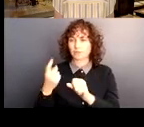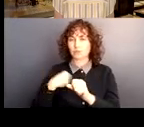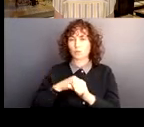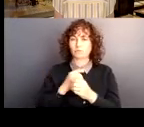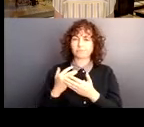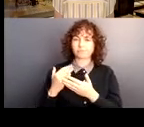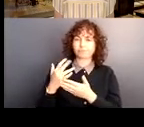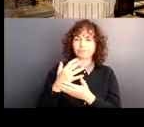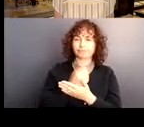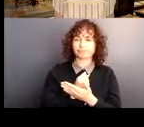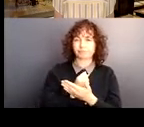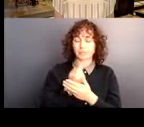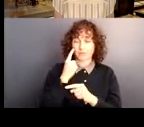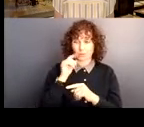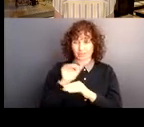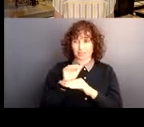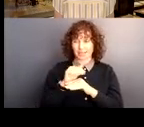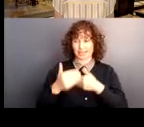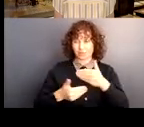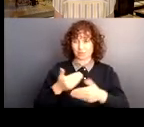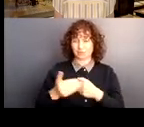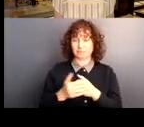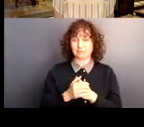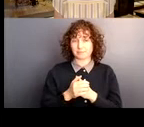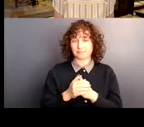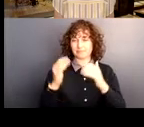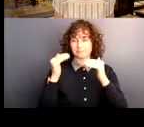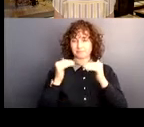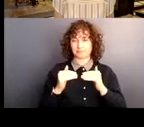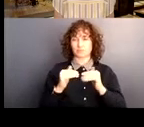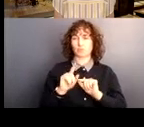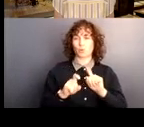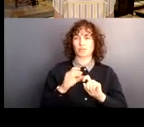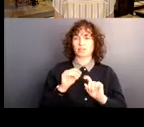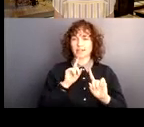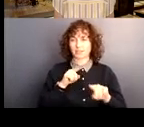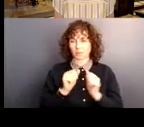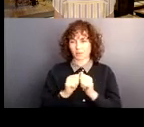from tonight's webinars series and the Q&A With the panelist tonight.